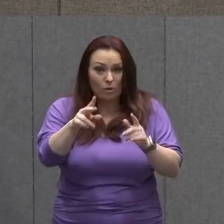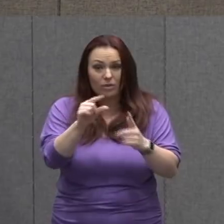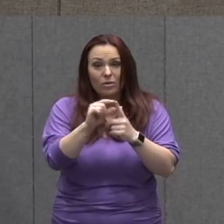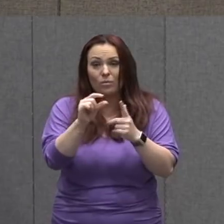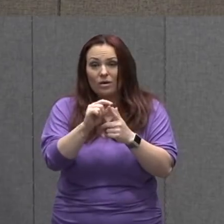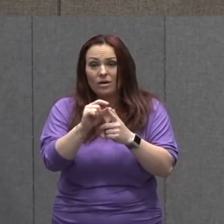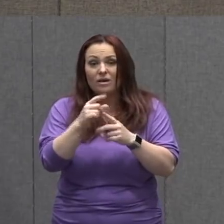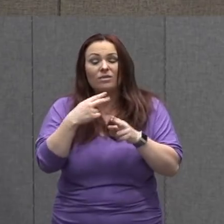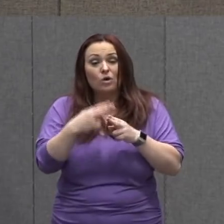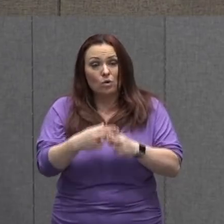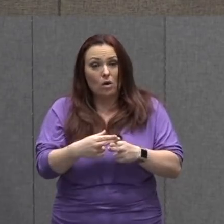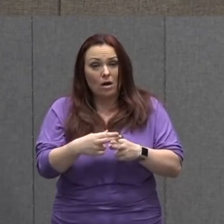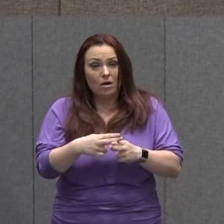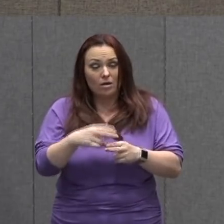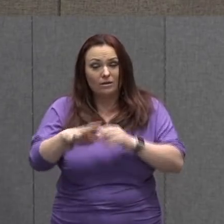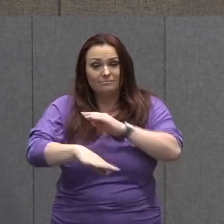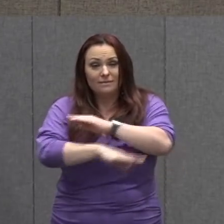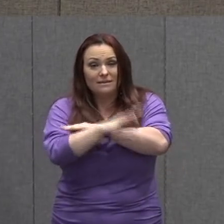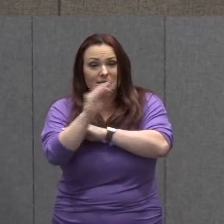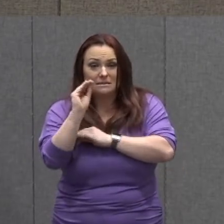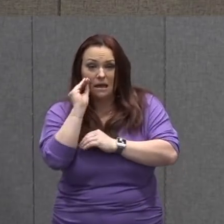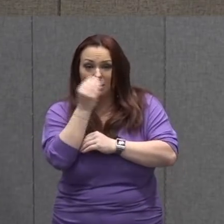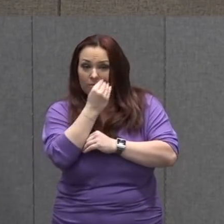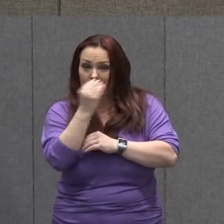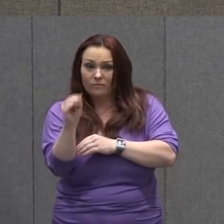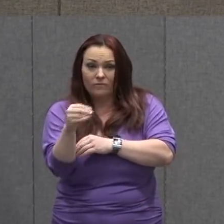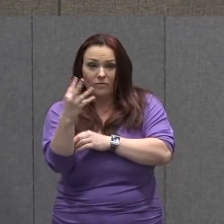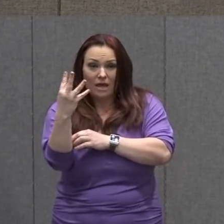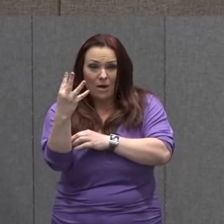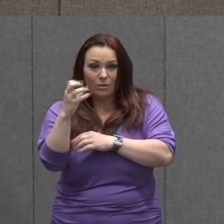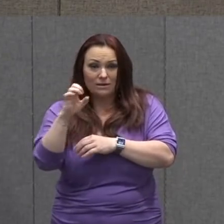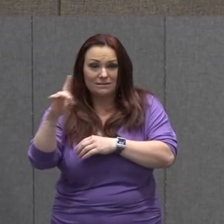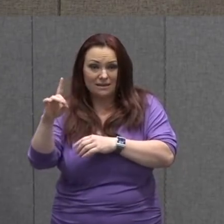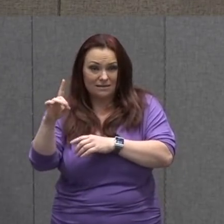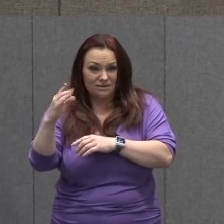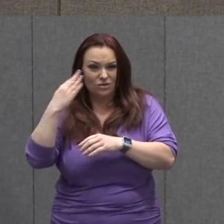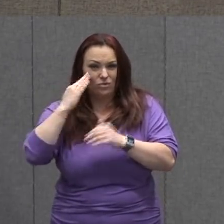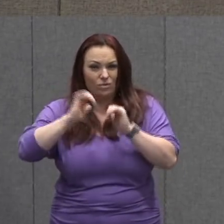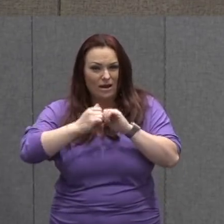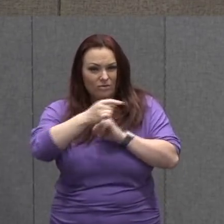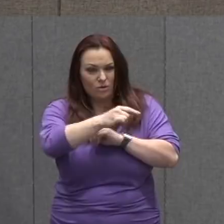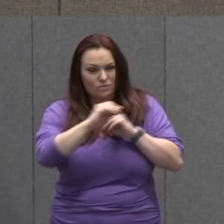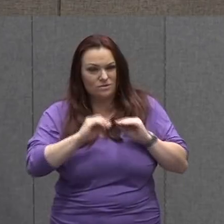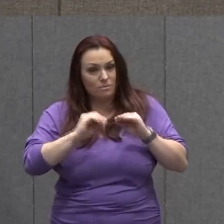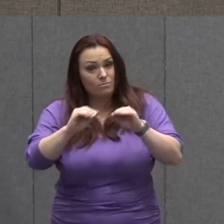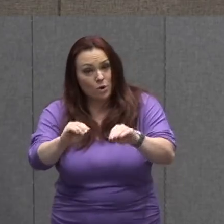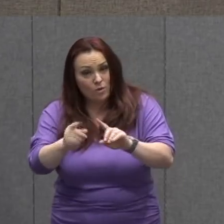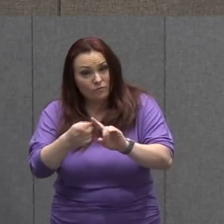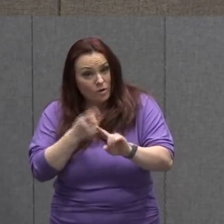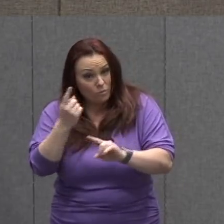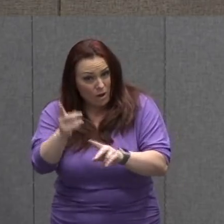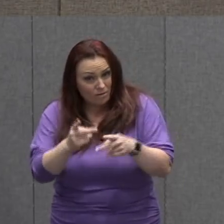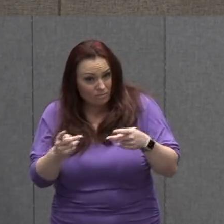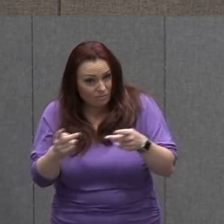These are sunflower seeds. Do you know how sunflower seeds move from one place to another?